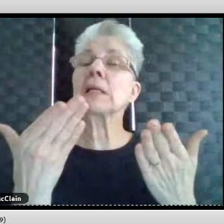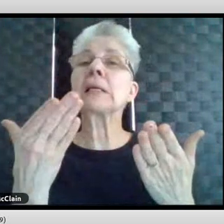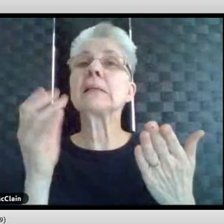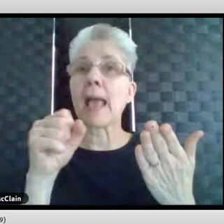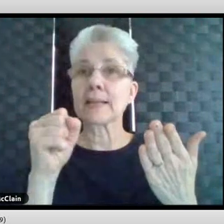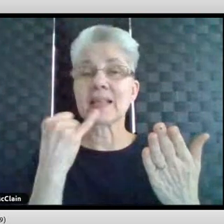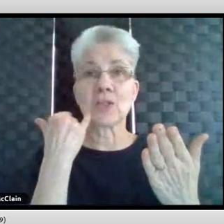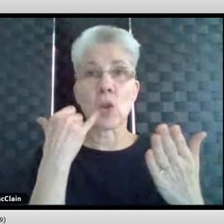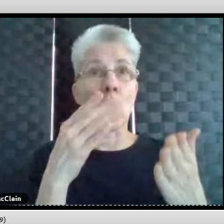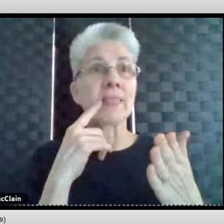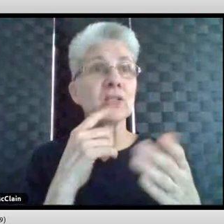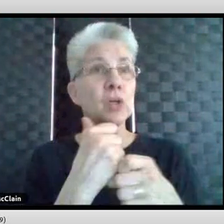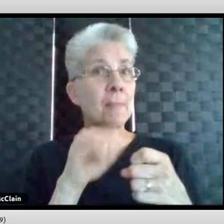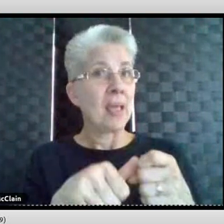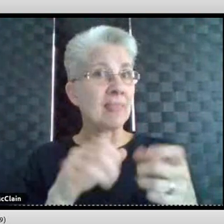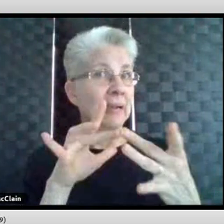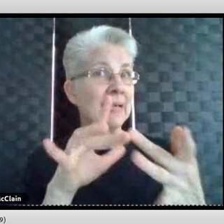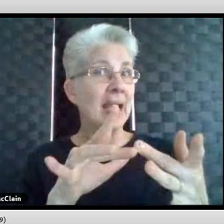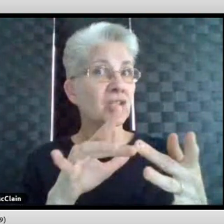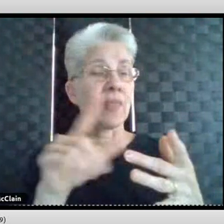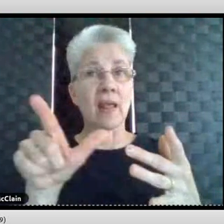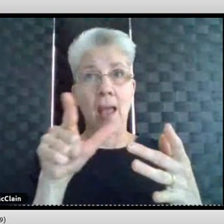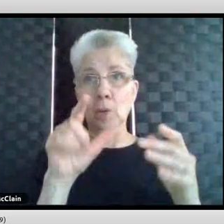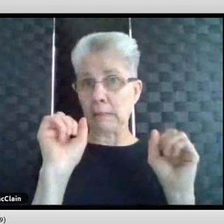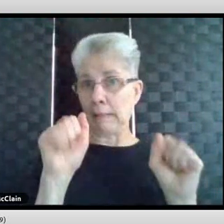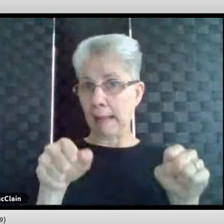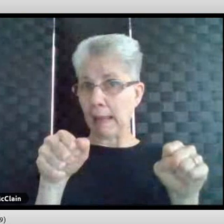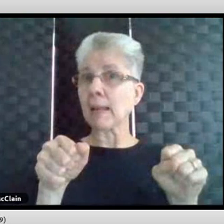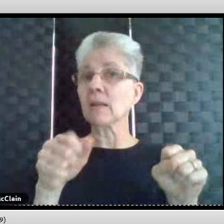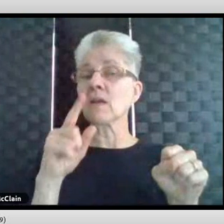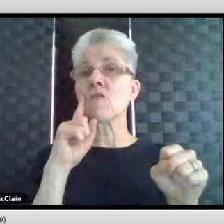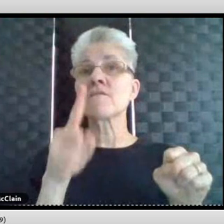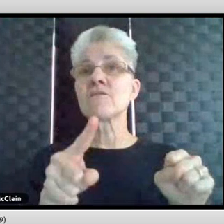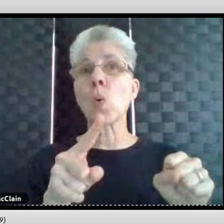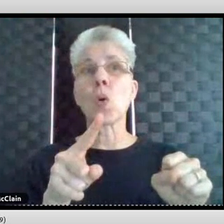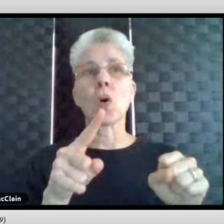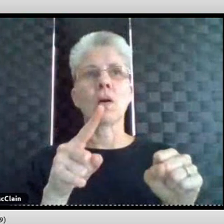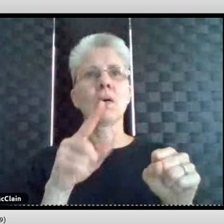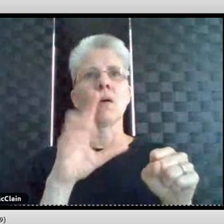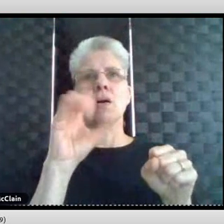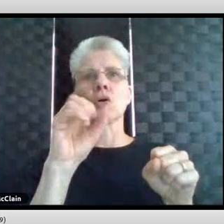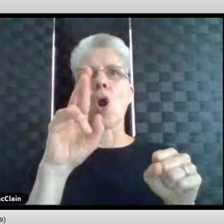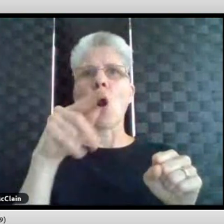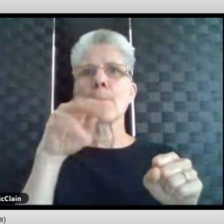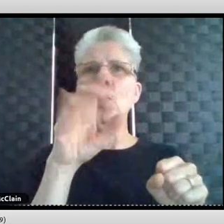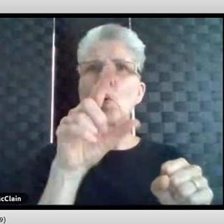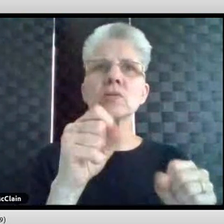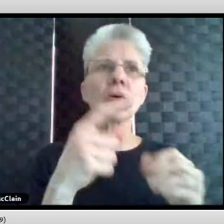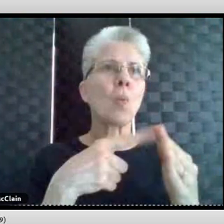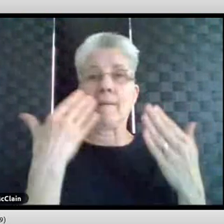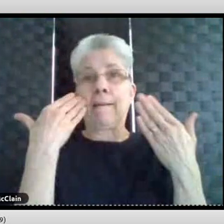Is there a way you can make that connection at the library for carpooling or whatever it might be? I don't know.